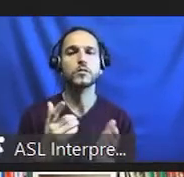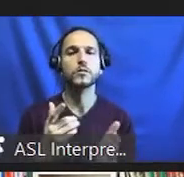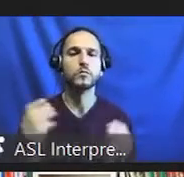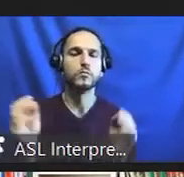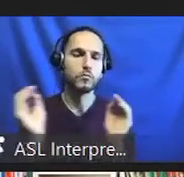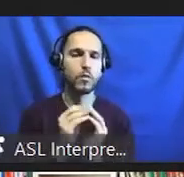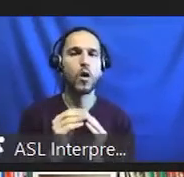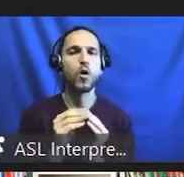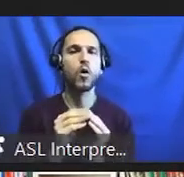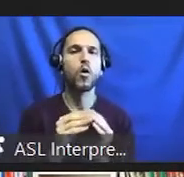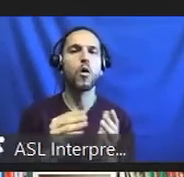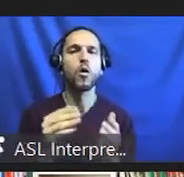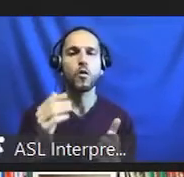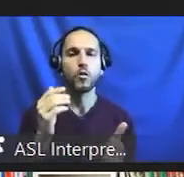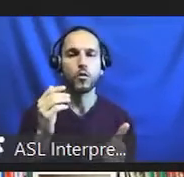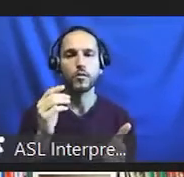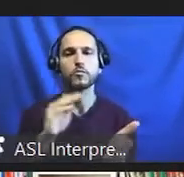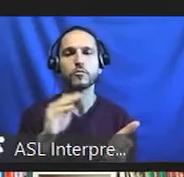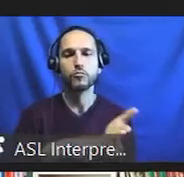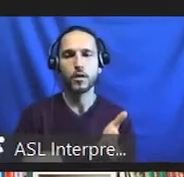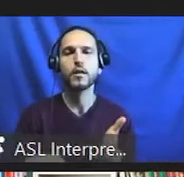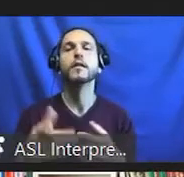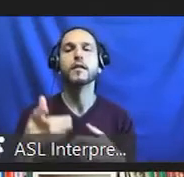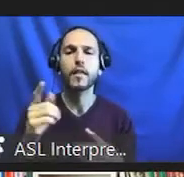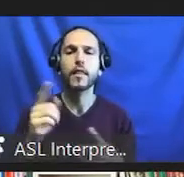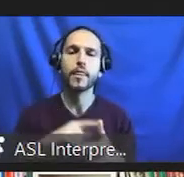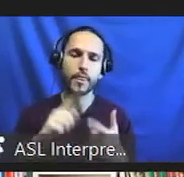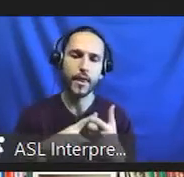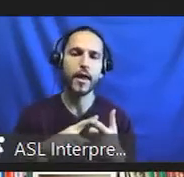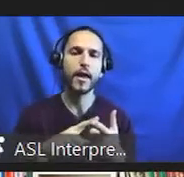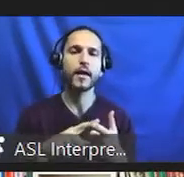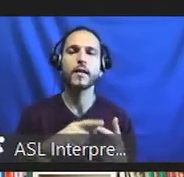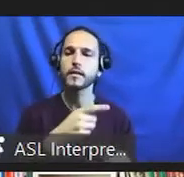The judge ruled in favor of the plaintiff, in favor of Argenyi,